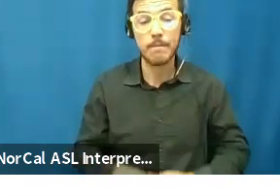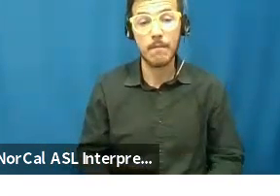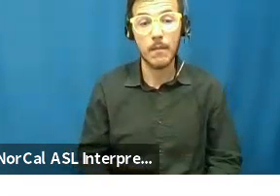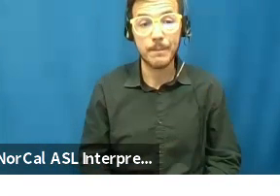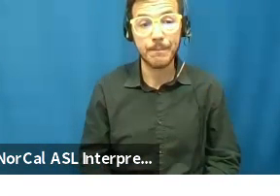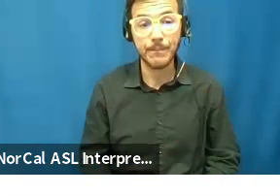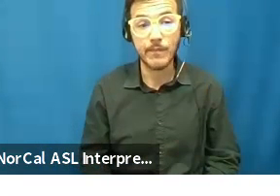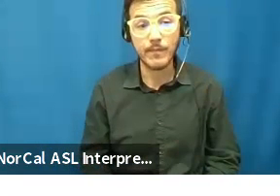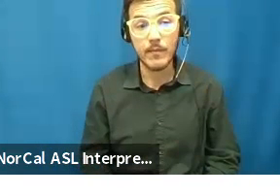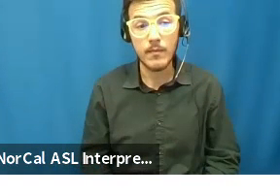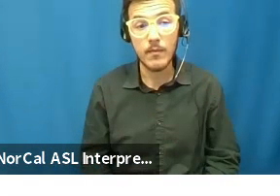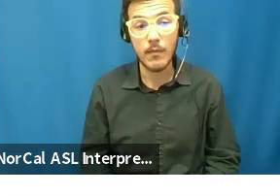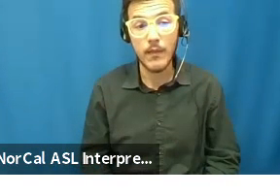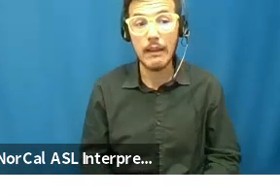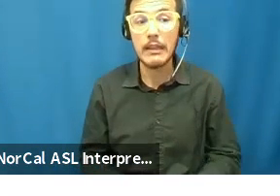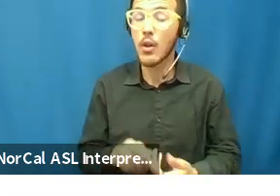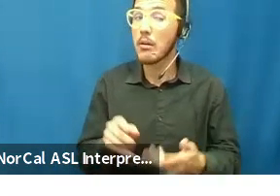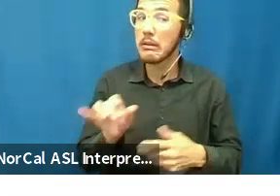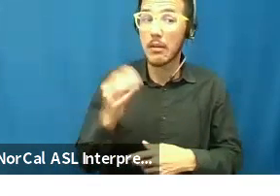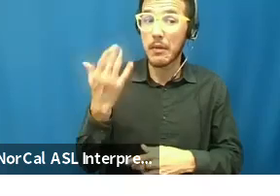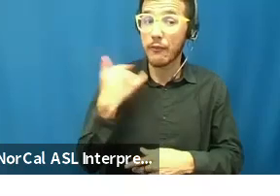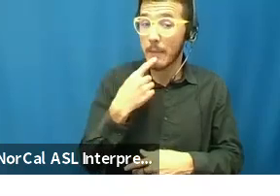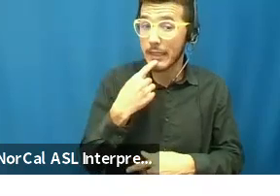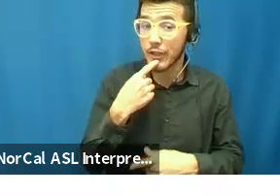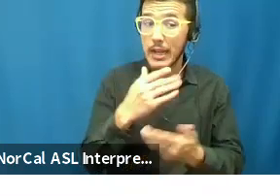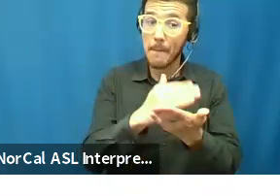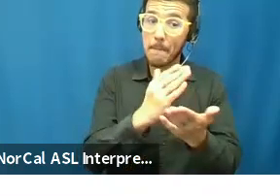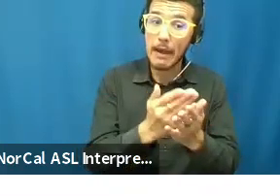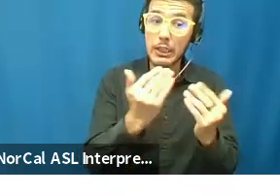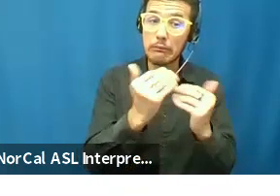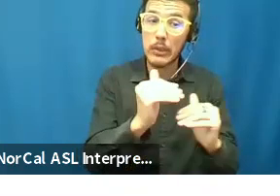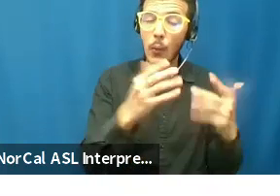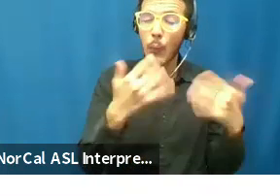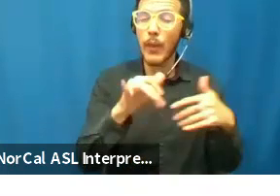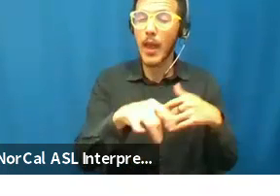So, like I said, budget constraints was one of the largest barriers and challenges in the